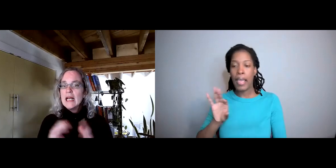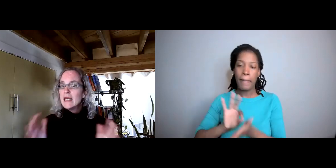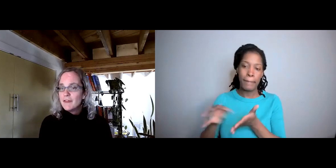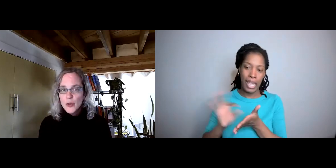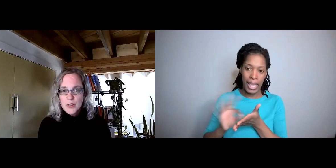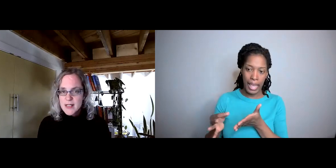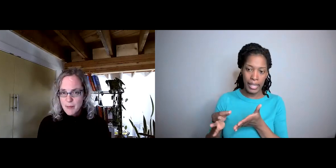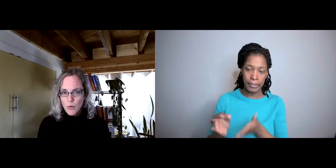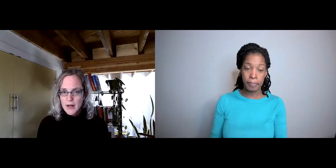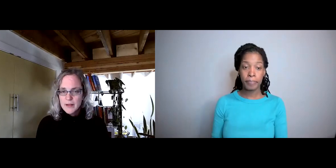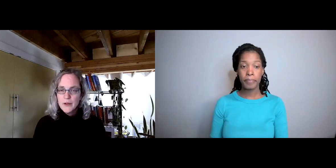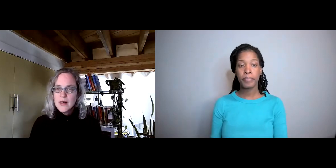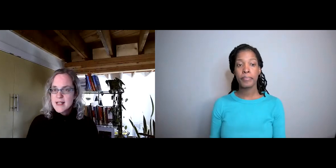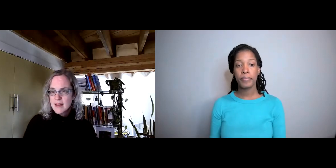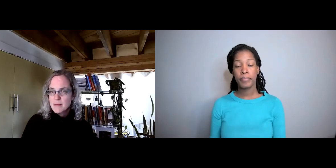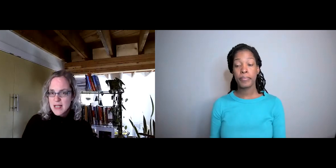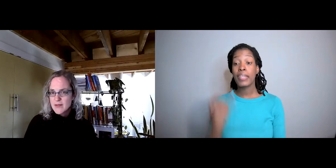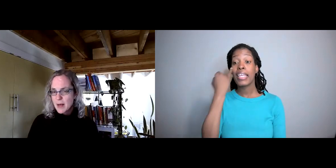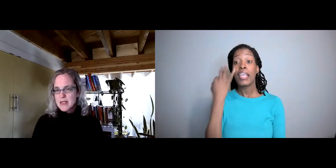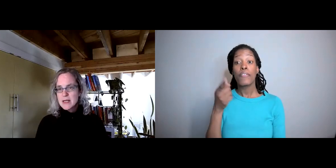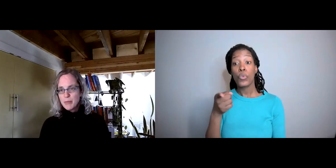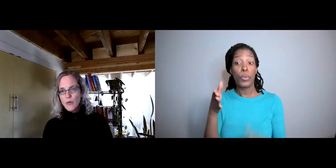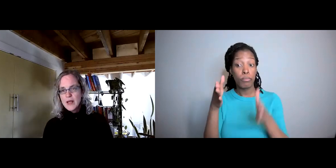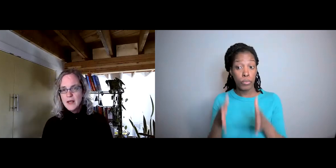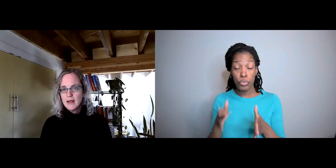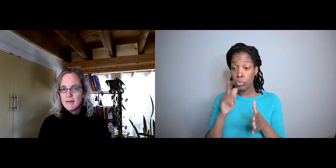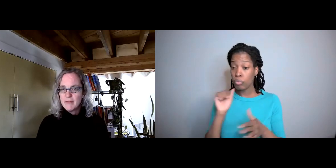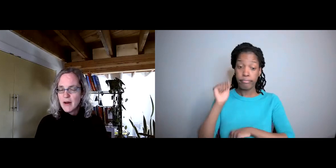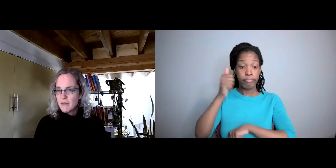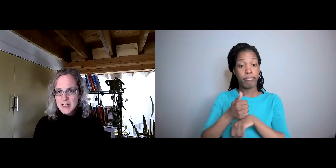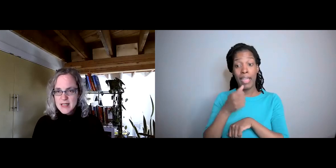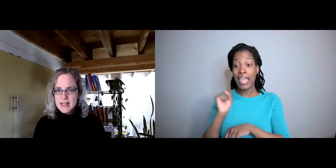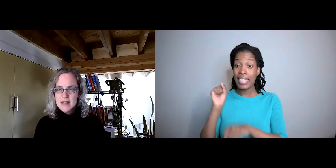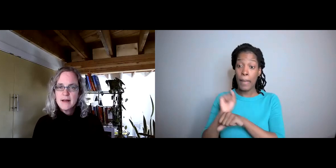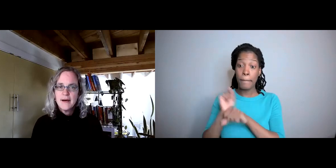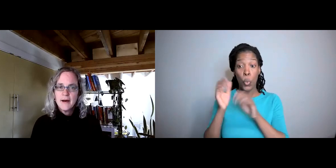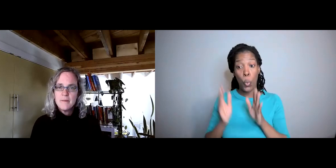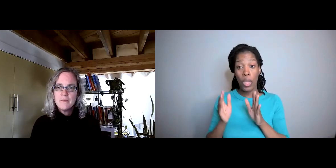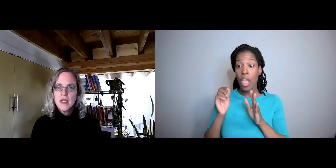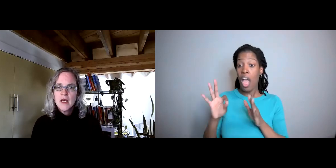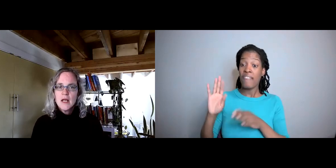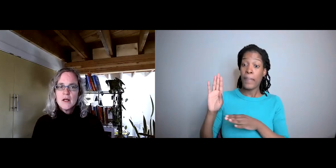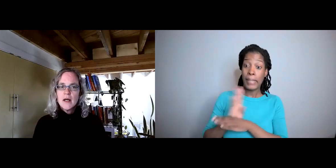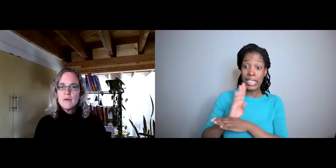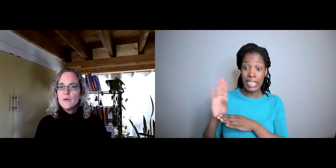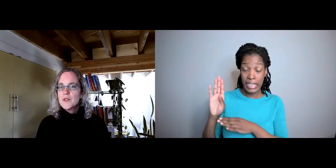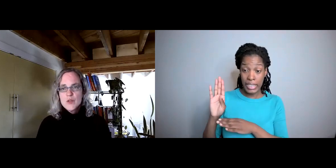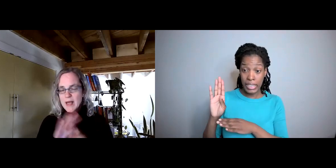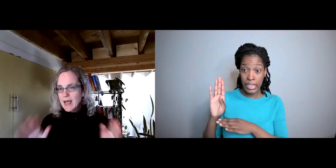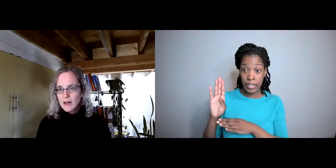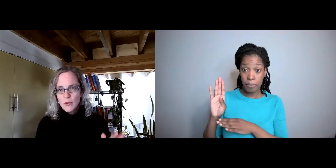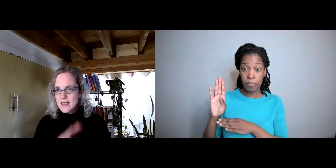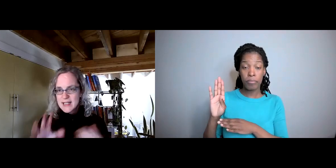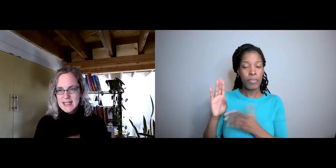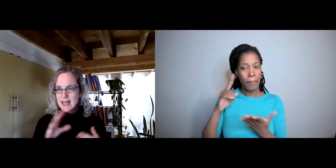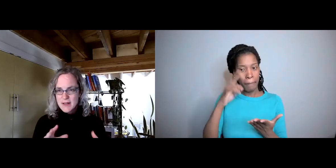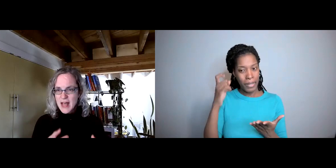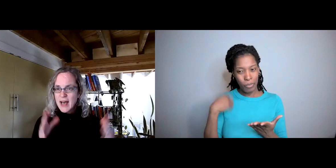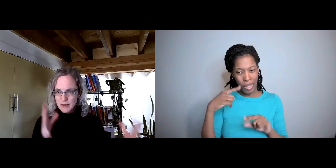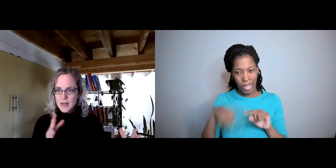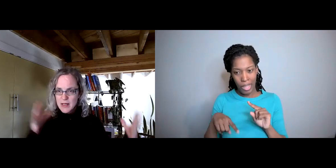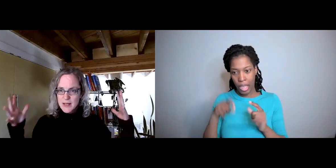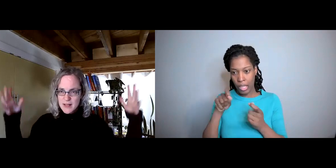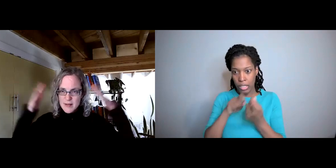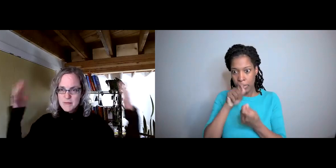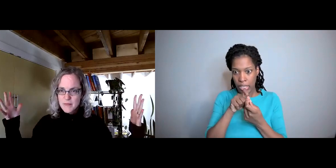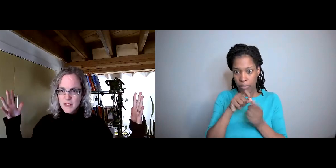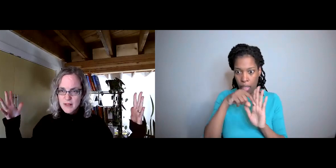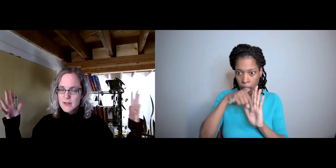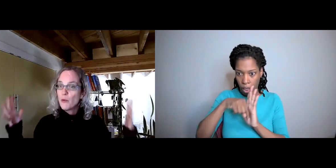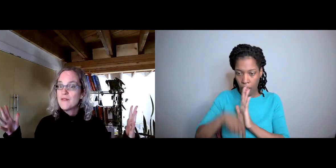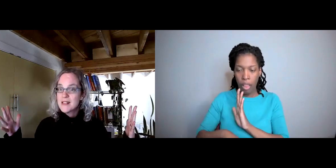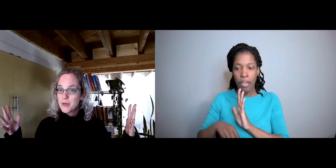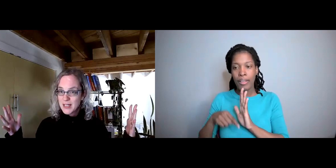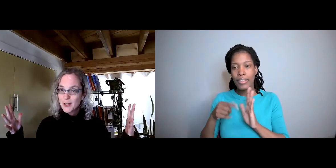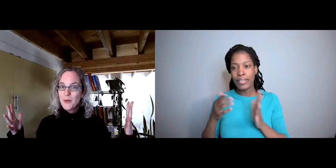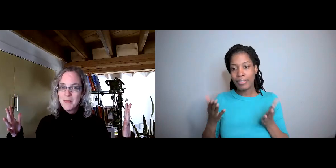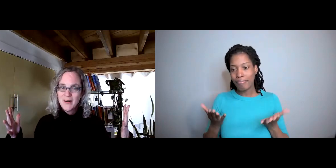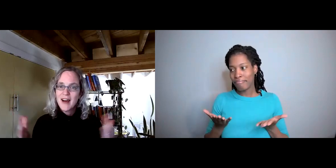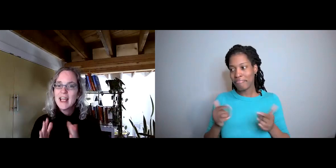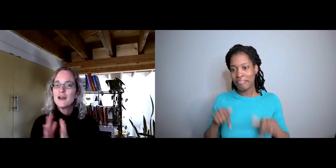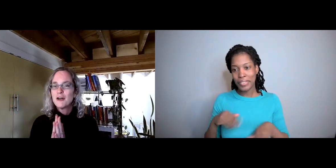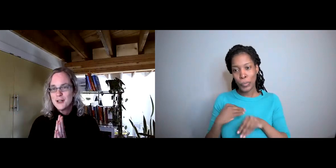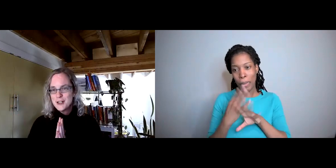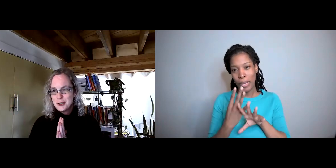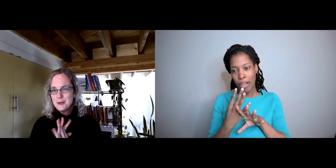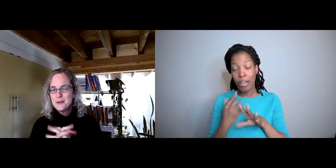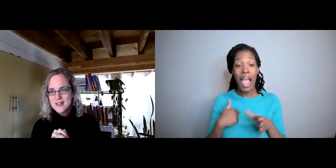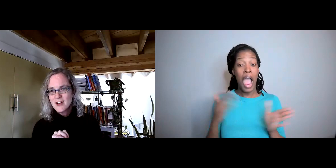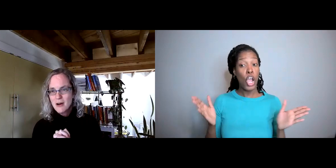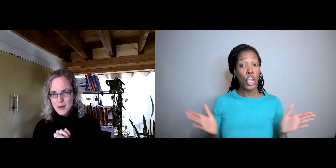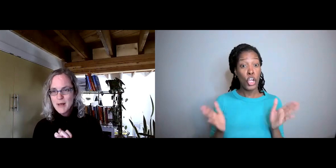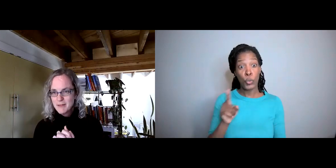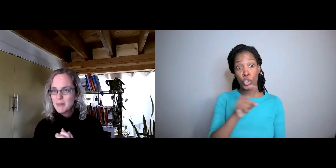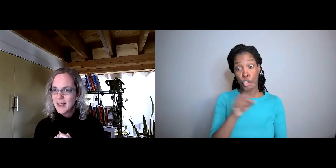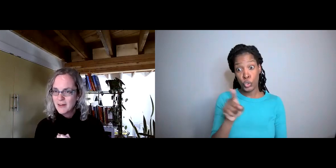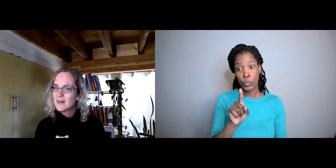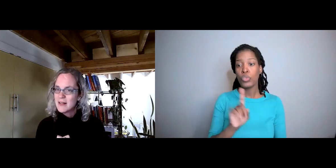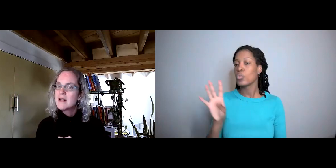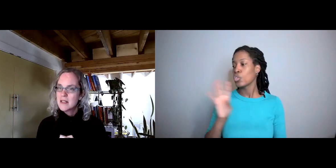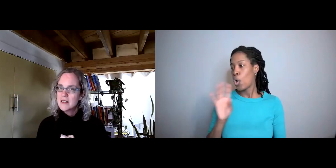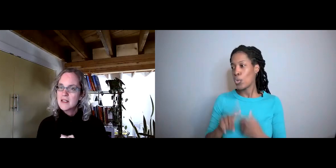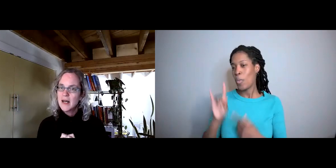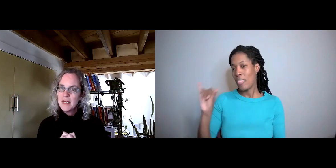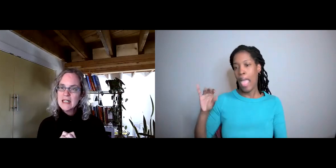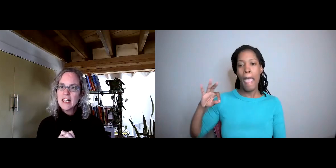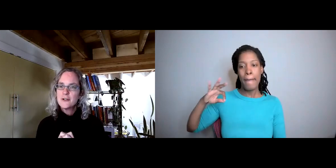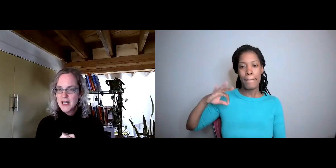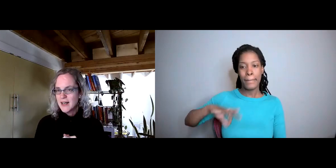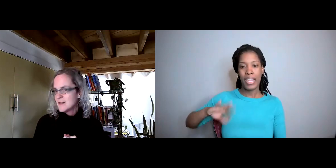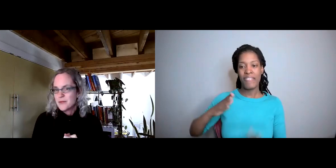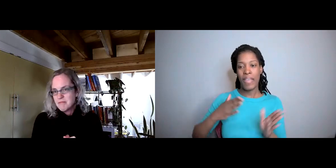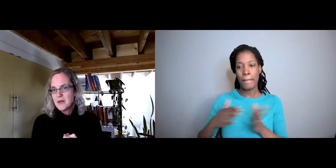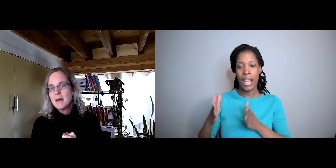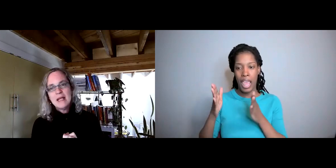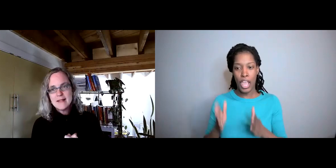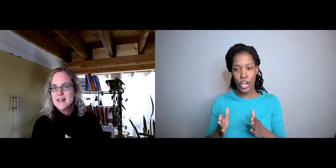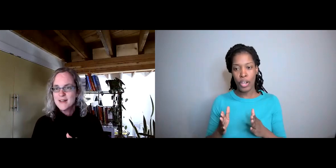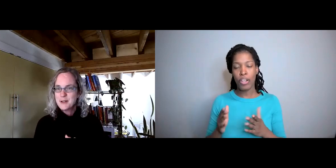If you're someone who has set themselves up as an employee of a business, since we can't go into the details of that within the scope of this particular webinar, I encourage you to talk with a benefit planner to kind of begin to understand what that means in terms of